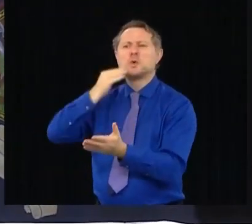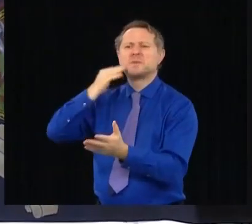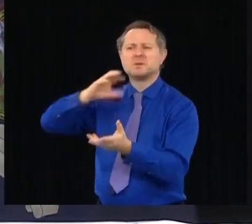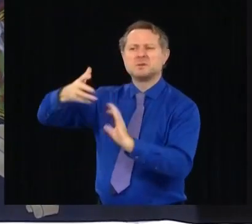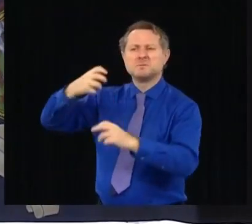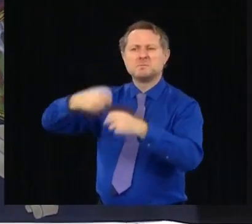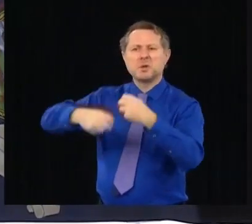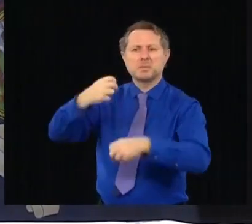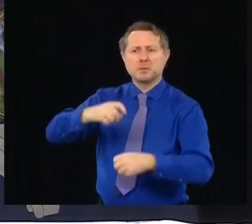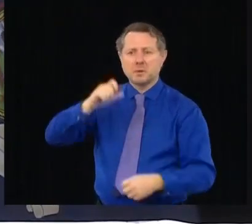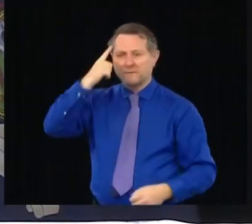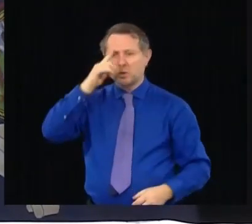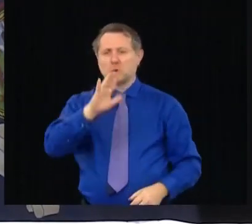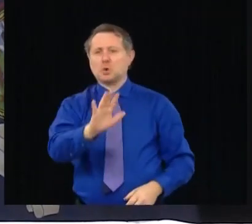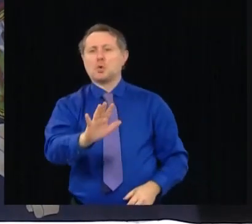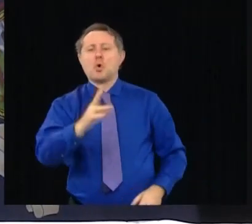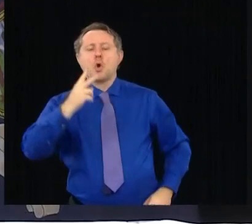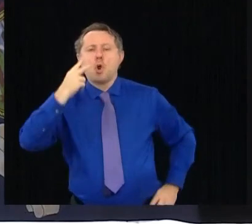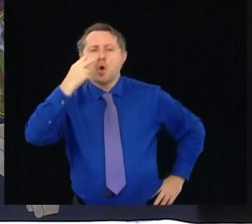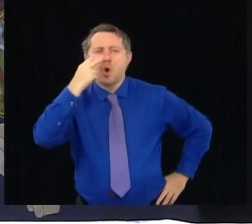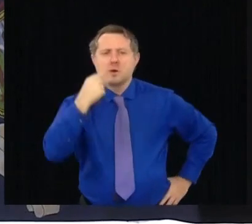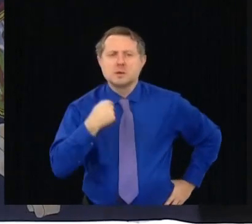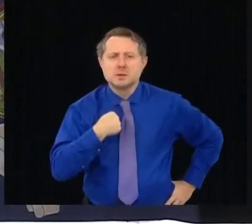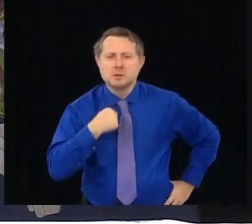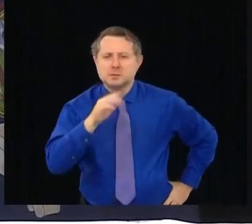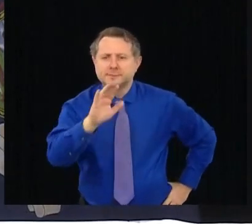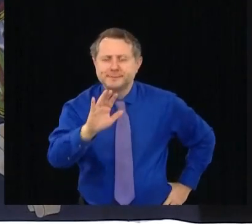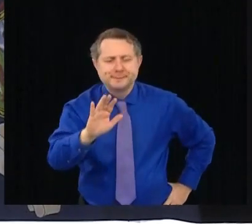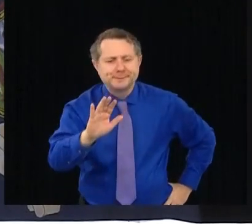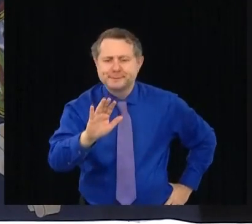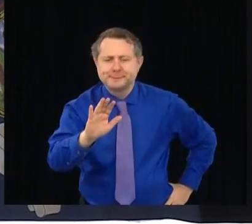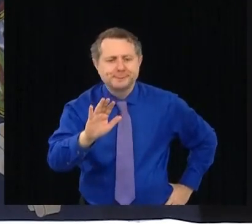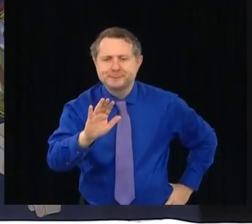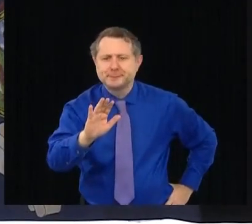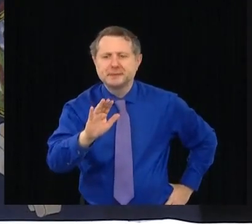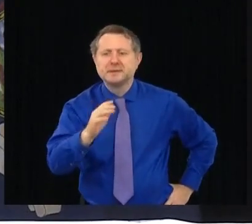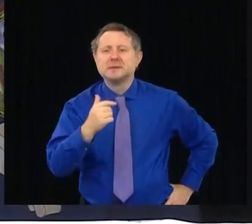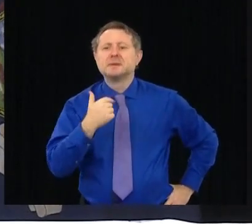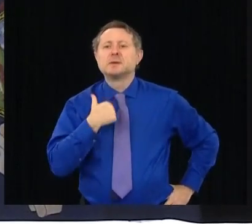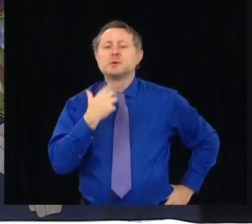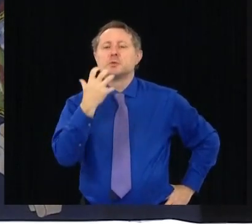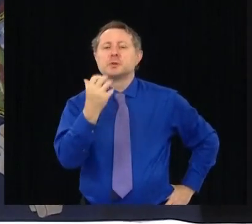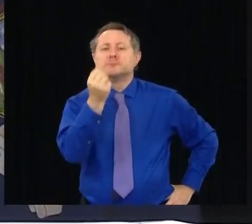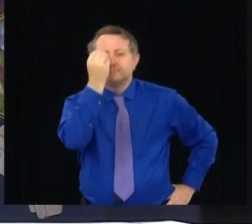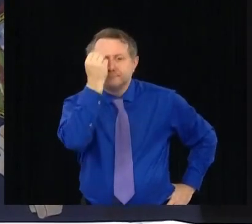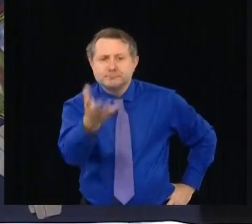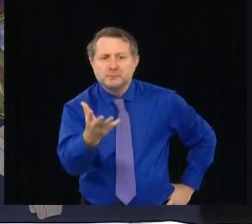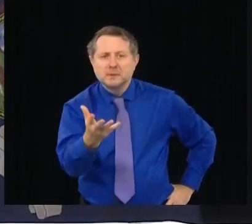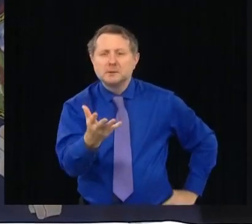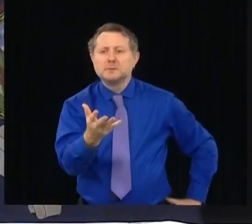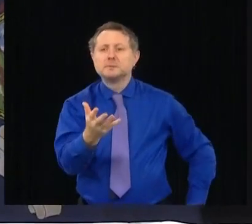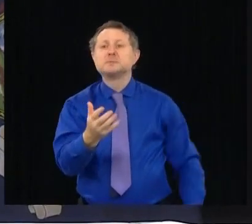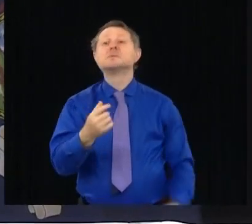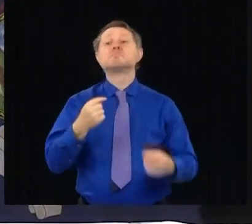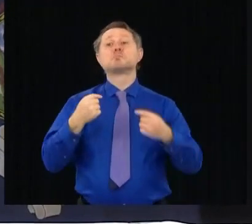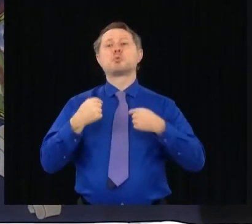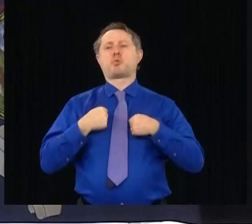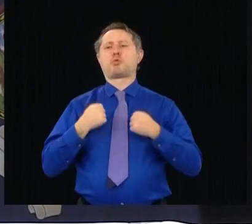MEMBERS OF CONGRESS, REPUBLICAN MEMBERS OF CONGRESS FROM NEW YORK CALLING FOR AN